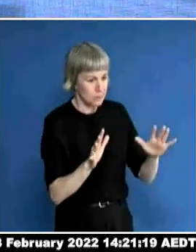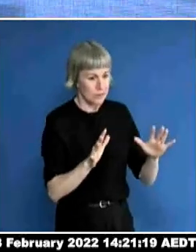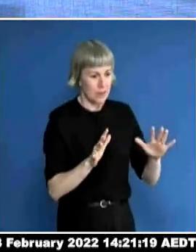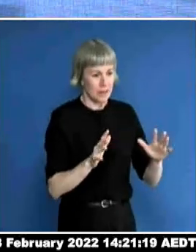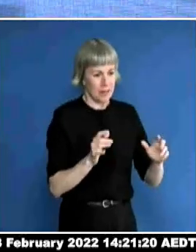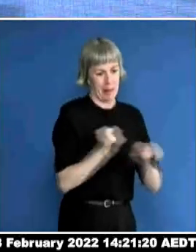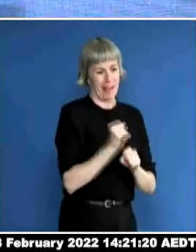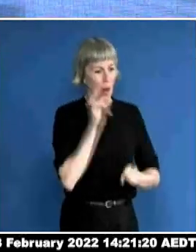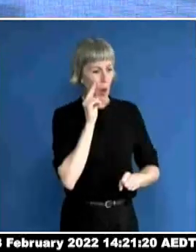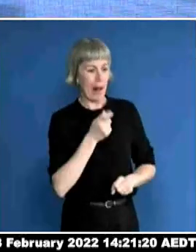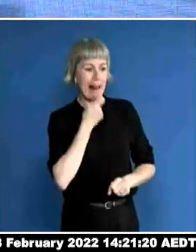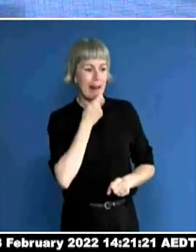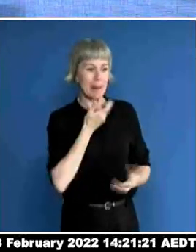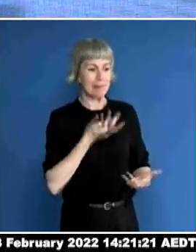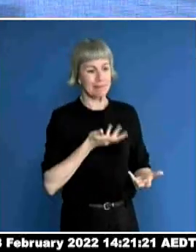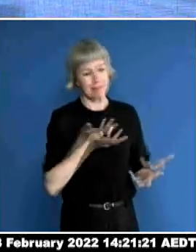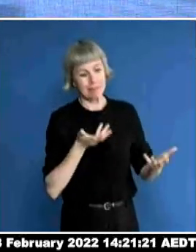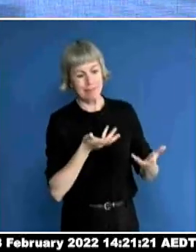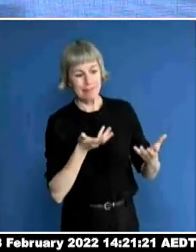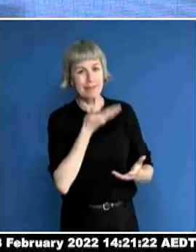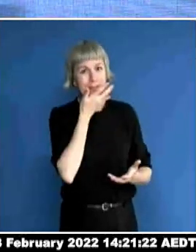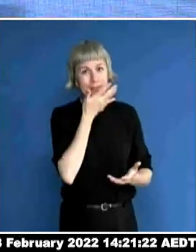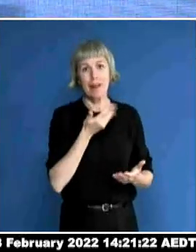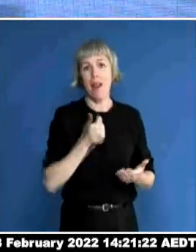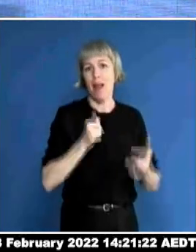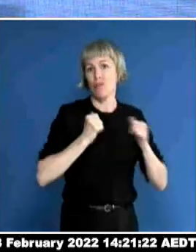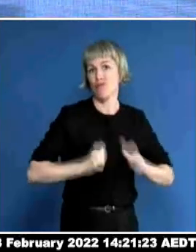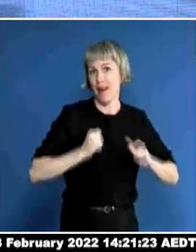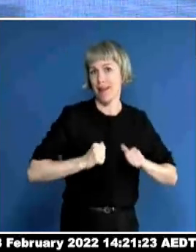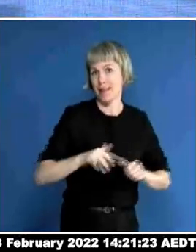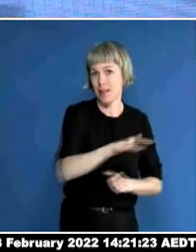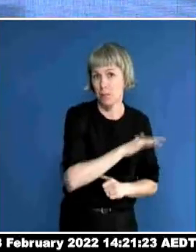But obviously anyone can see it wasn't appropriate or safe.